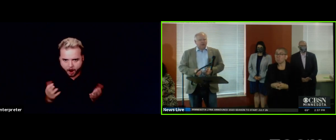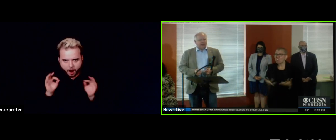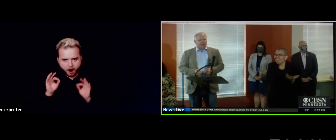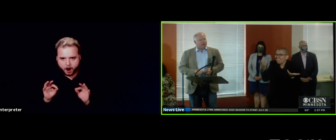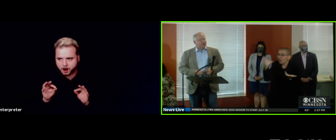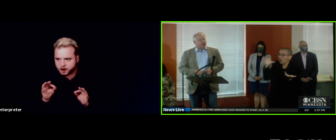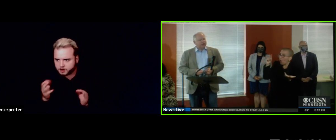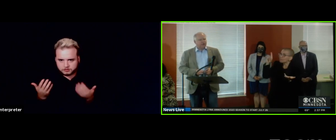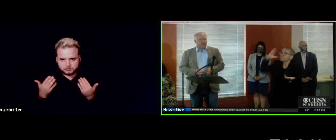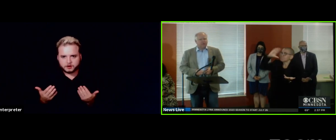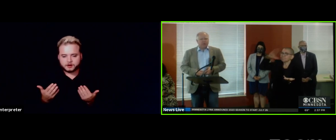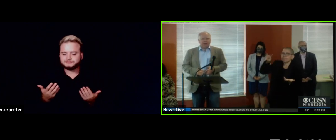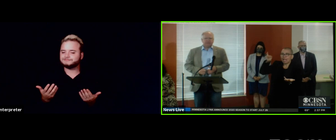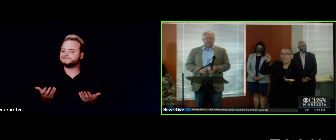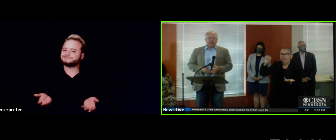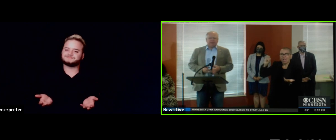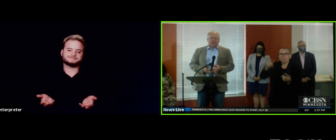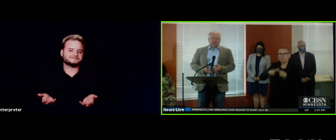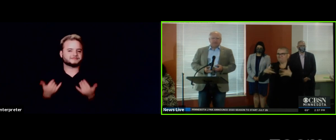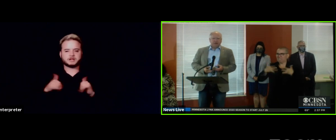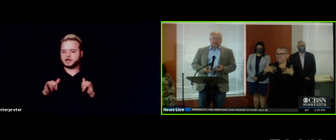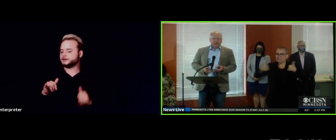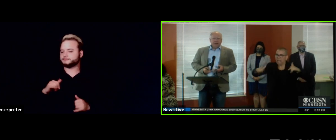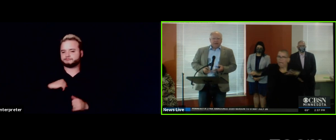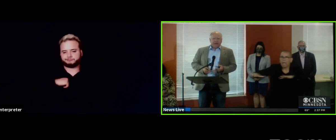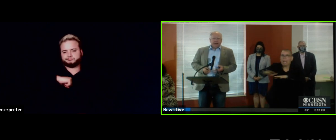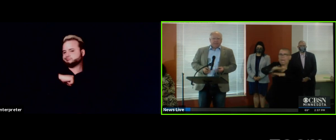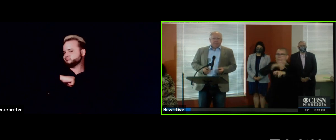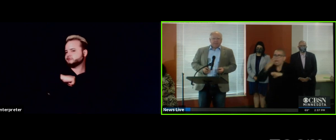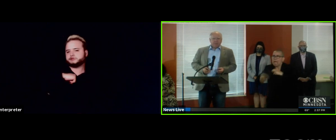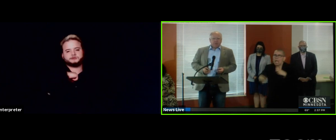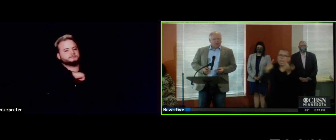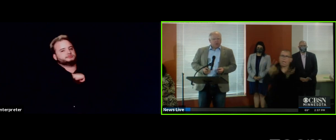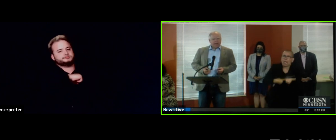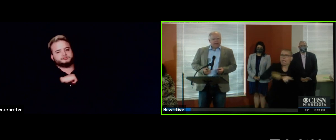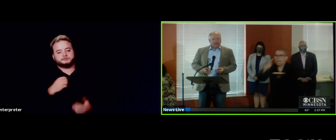with that. So I'm sorry it took us four months to get this done. We're still waiting again